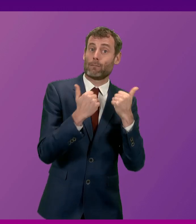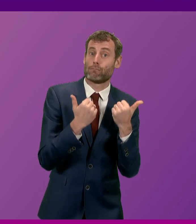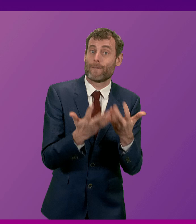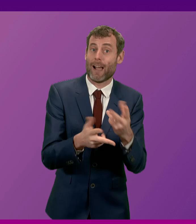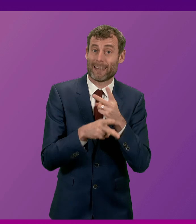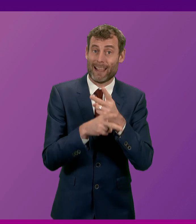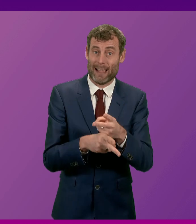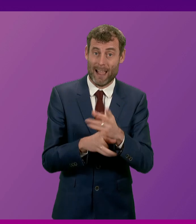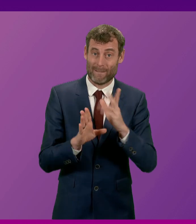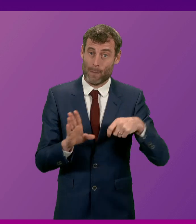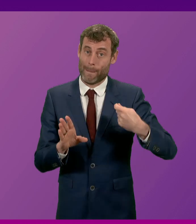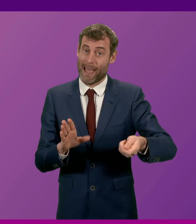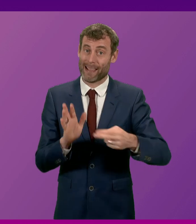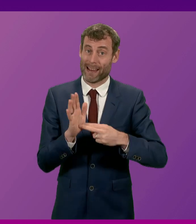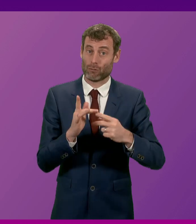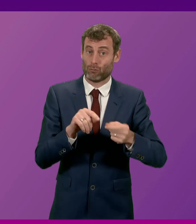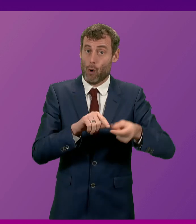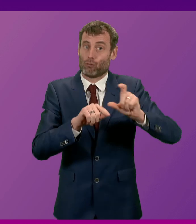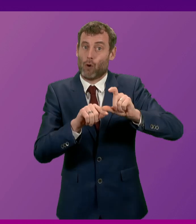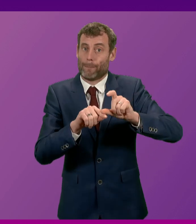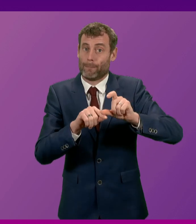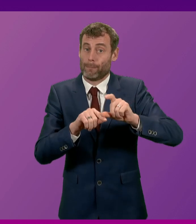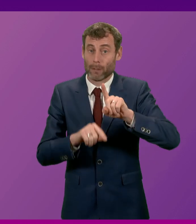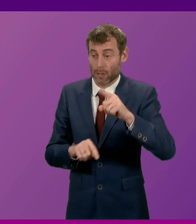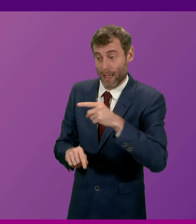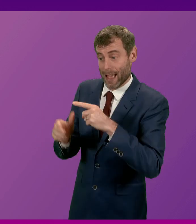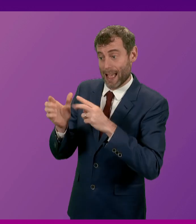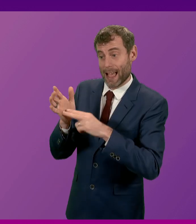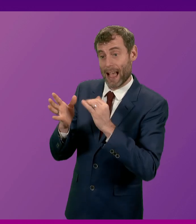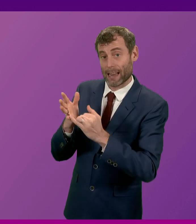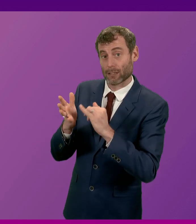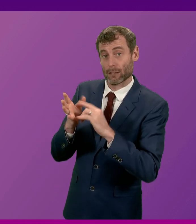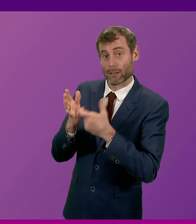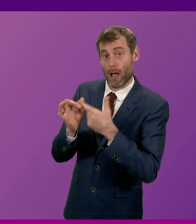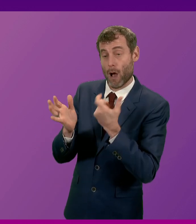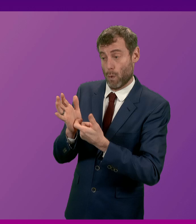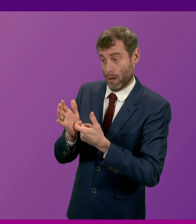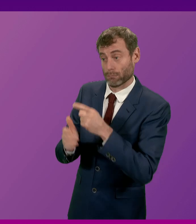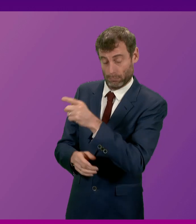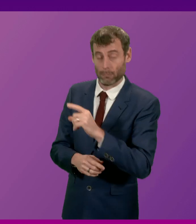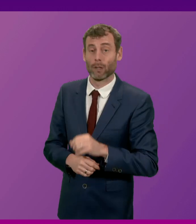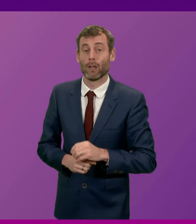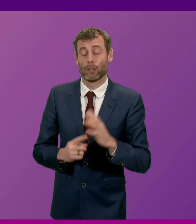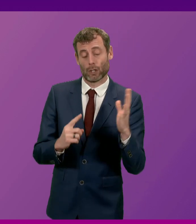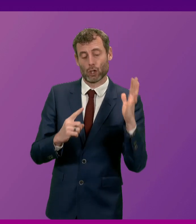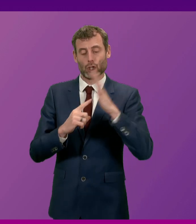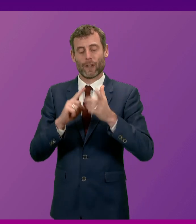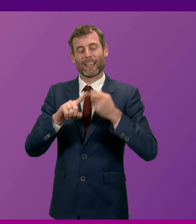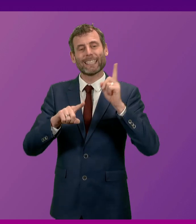I cite to Mr Sarwar the comments of Donald Macaskill, the chief executive of Scottish Care, who said: